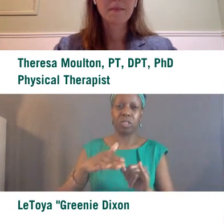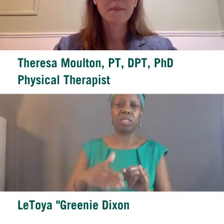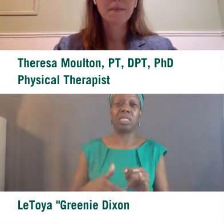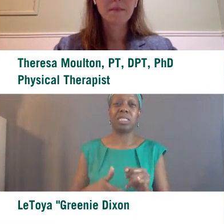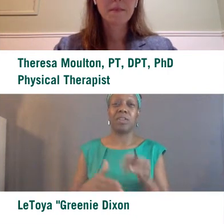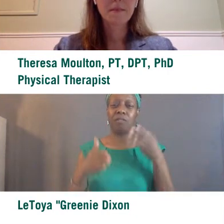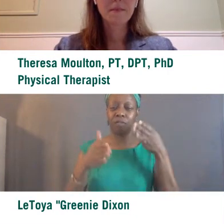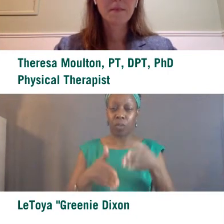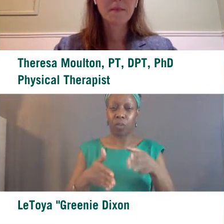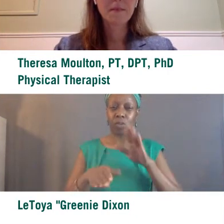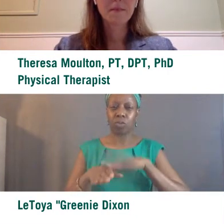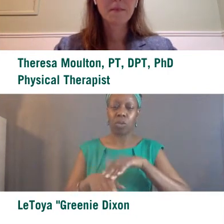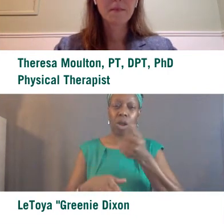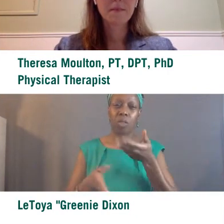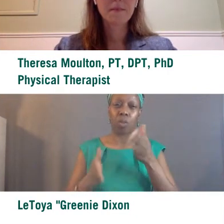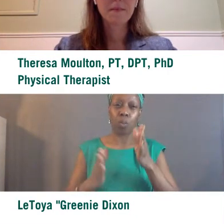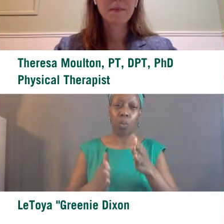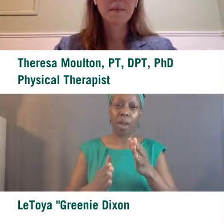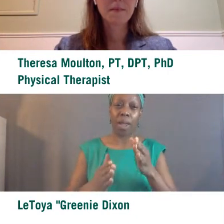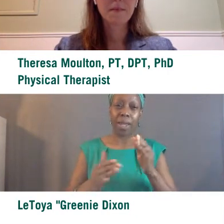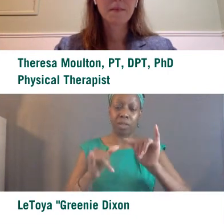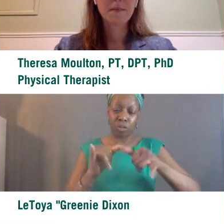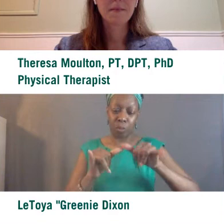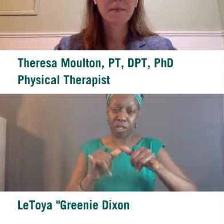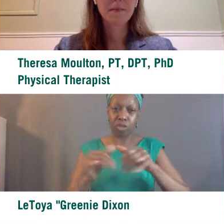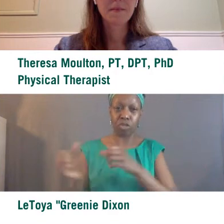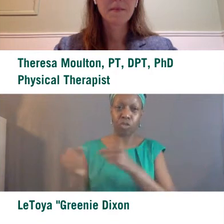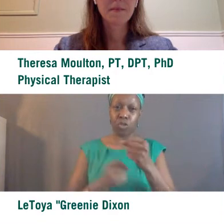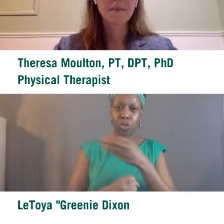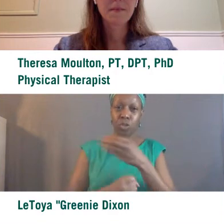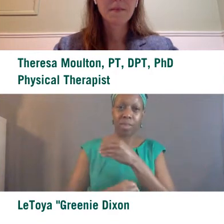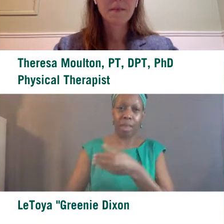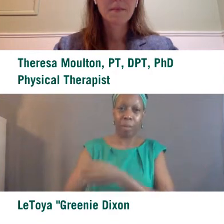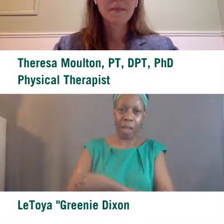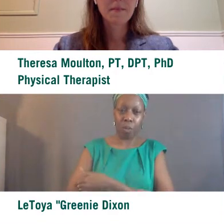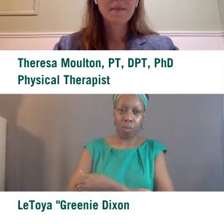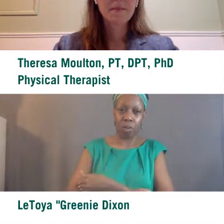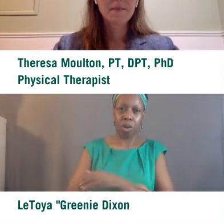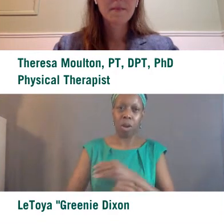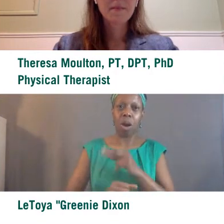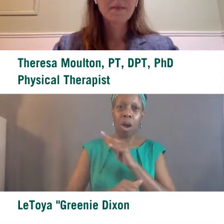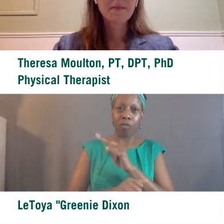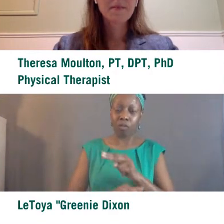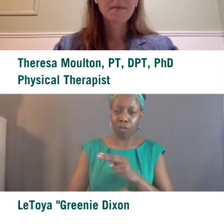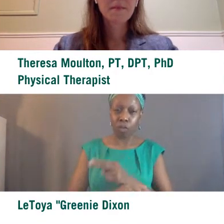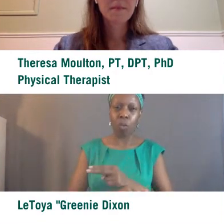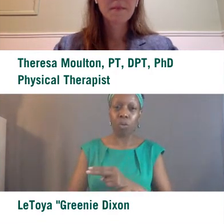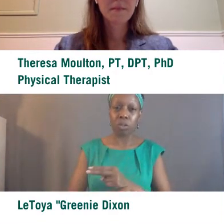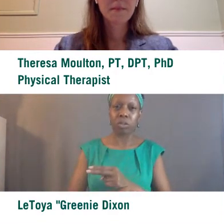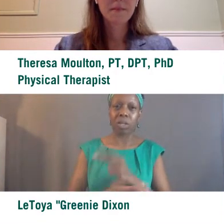And clearly therapy has a impact on muscle. And the brain obviously is controlling the muscle as well.